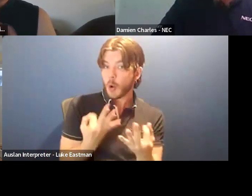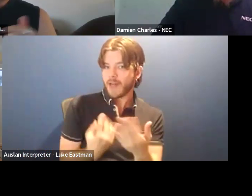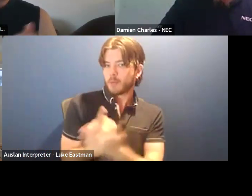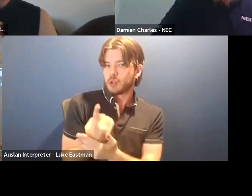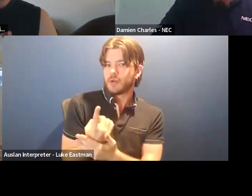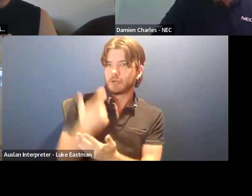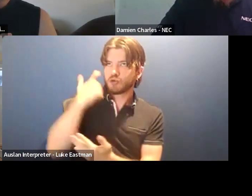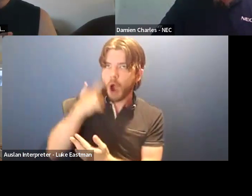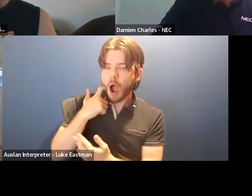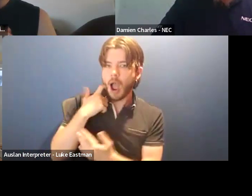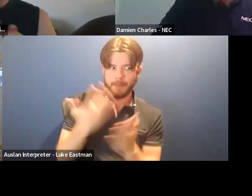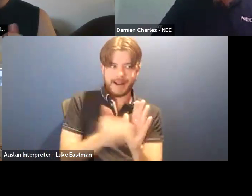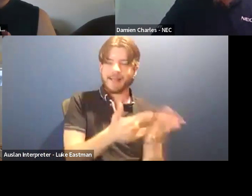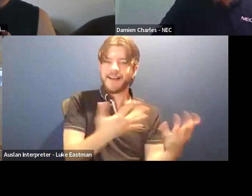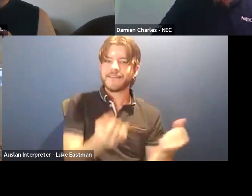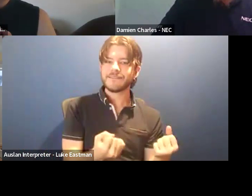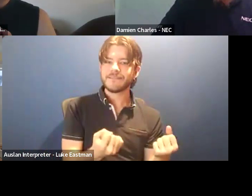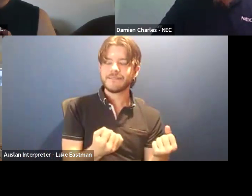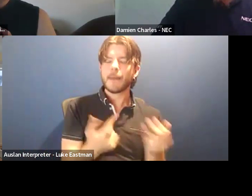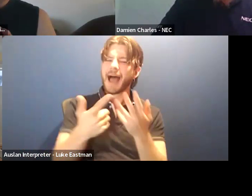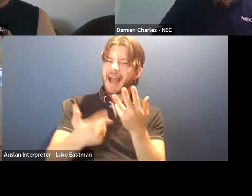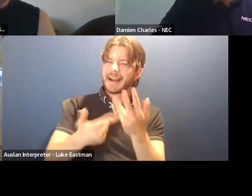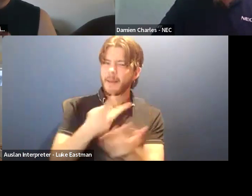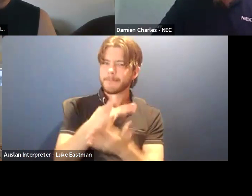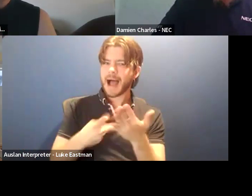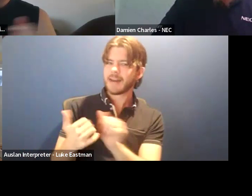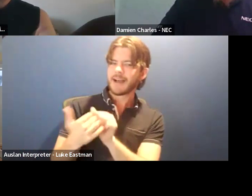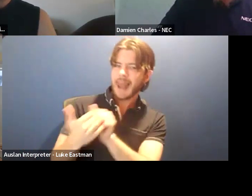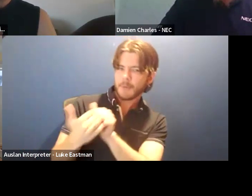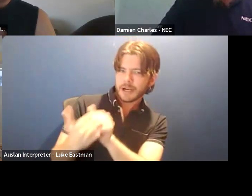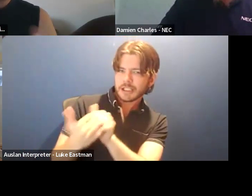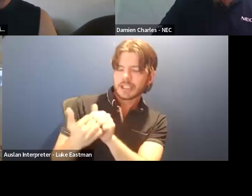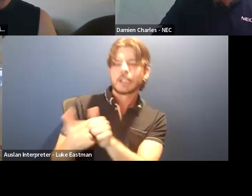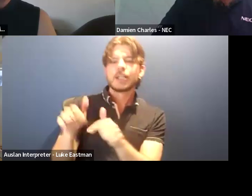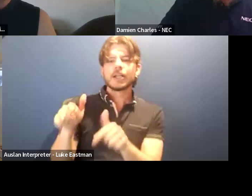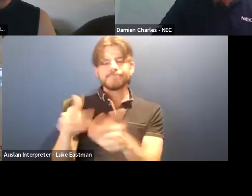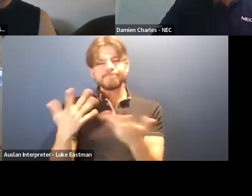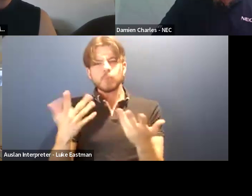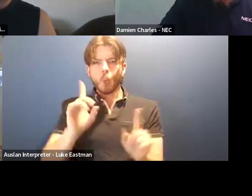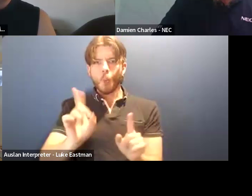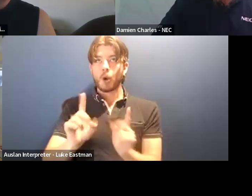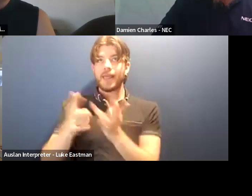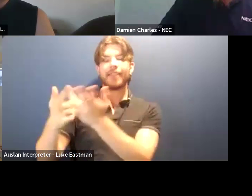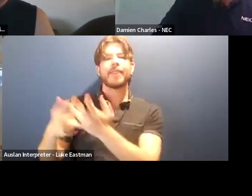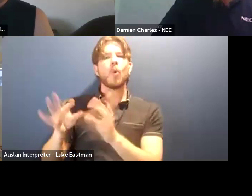I think the other thing with collaboration is sort of understanding what other people in the CST what other